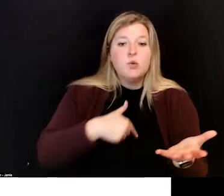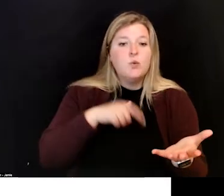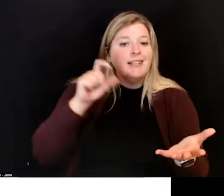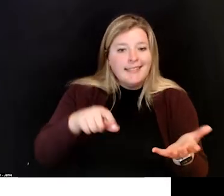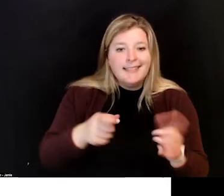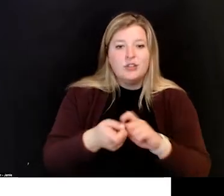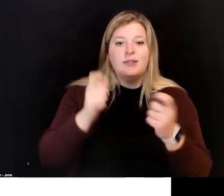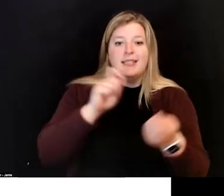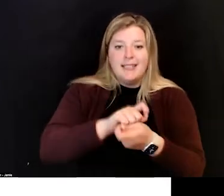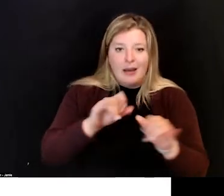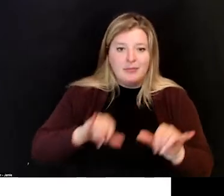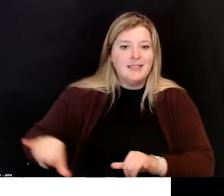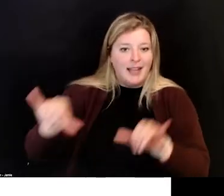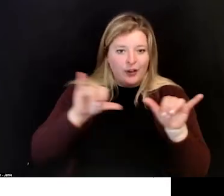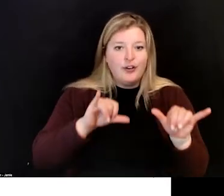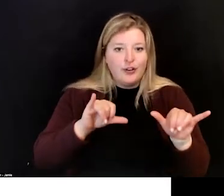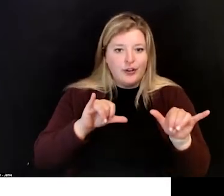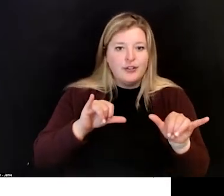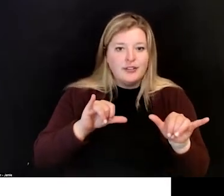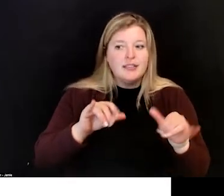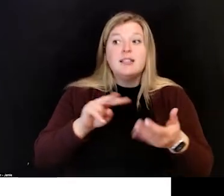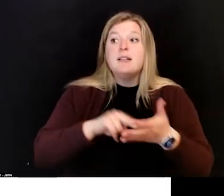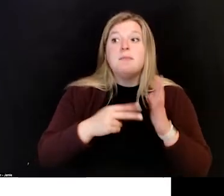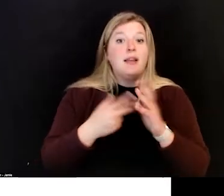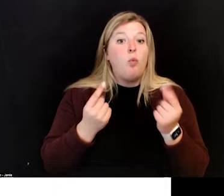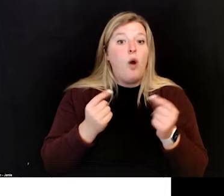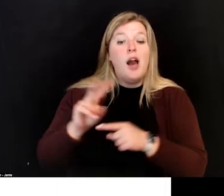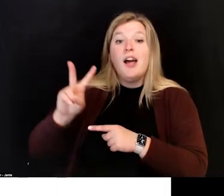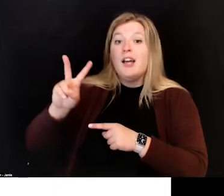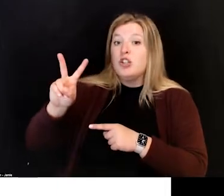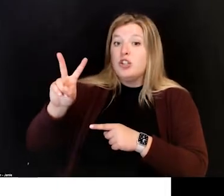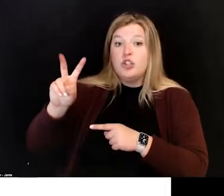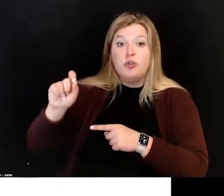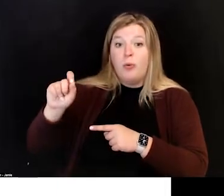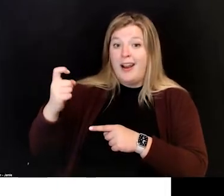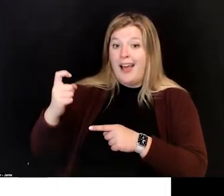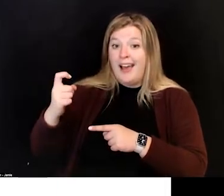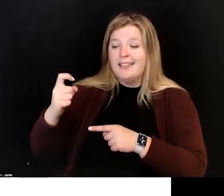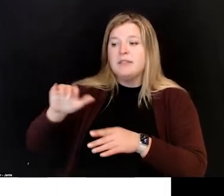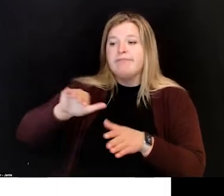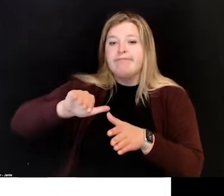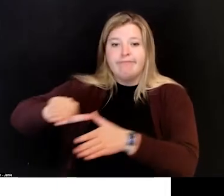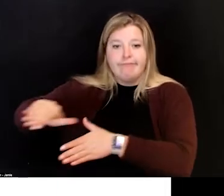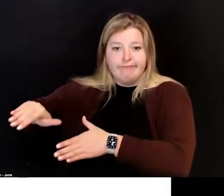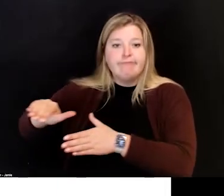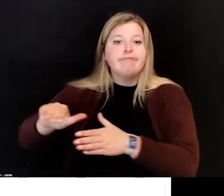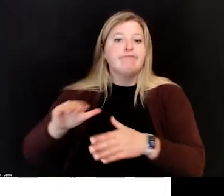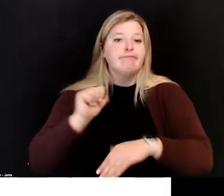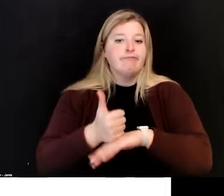and to do that, we need to move to a new series. WCAG 3 is a challenge. There are additional goals